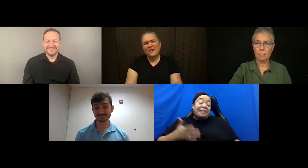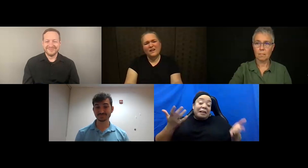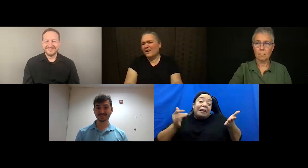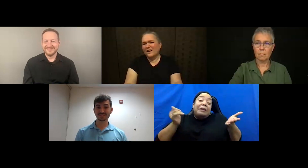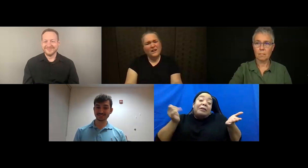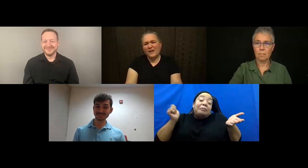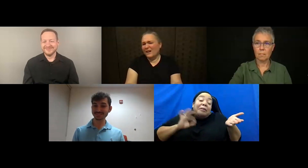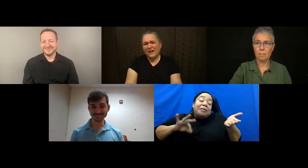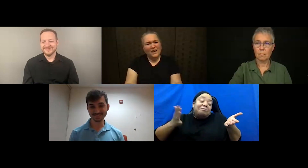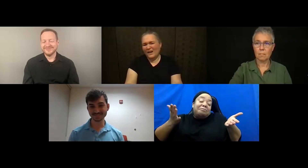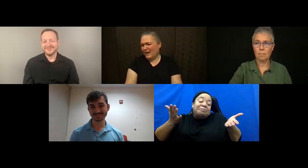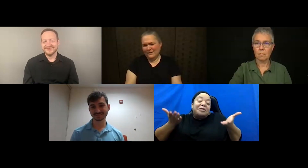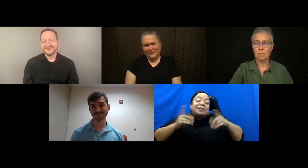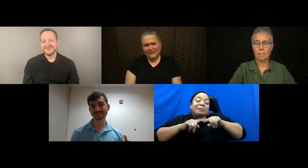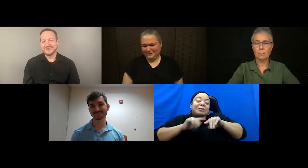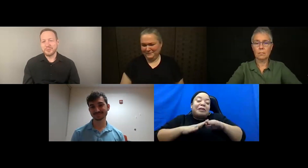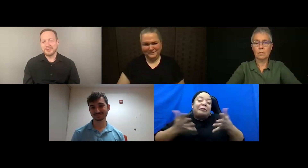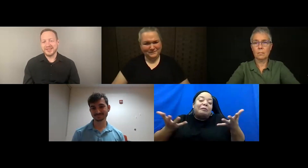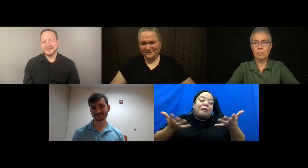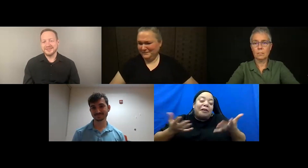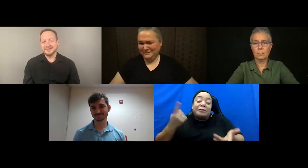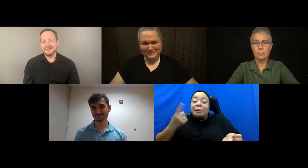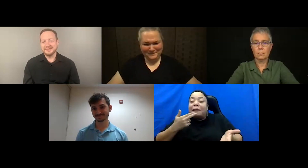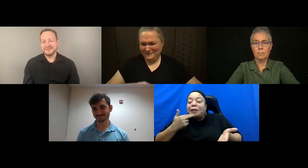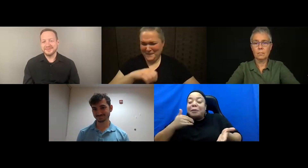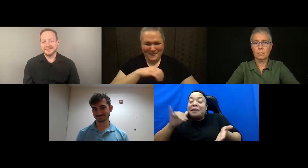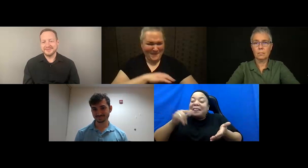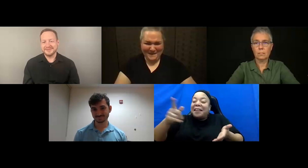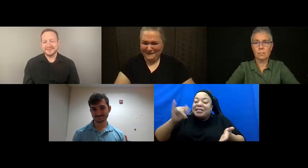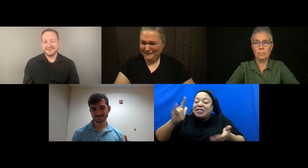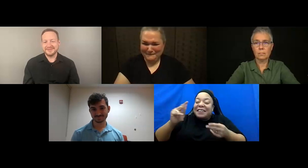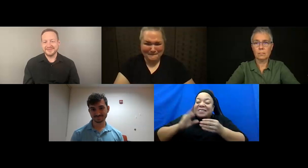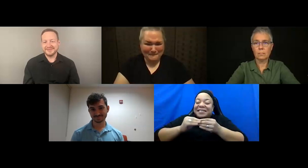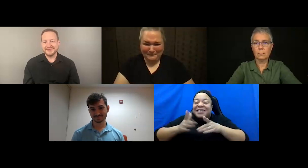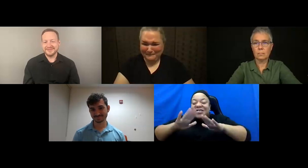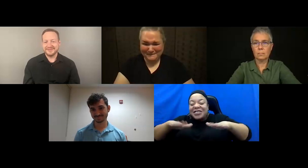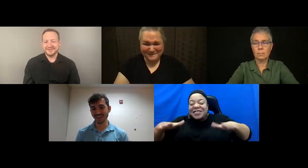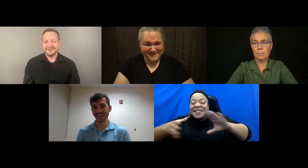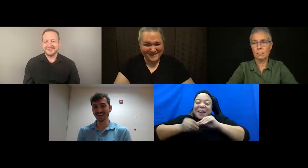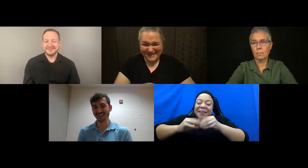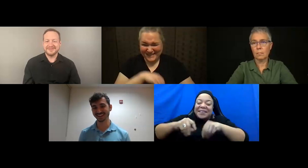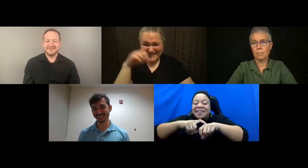fit. Maybe there's some benefits, with simple things, it depends on what we're talking about. Maybe